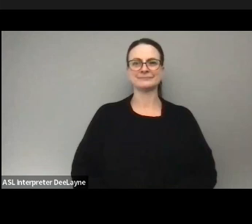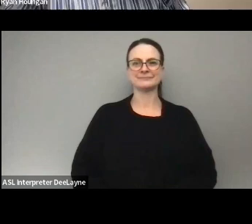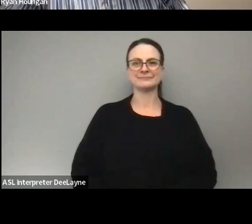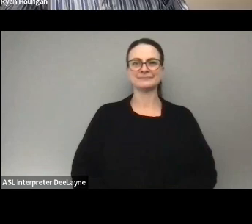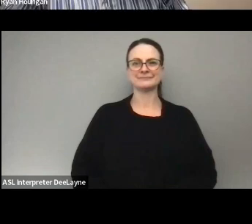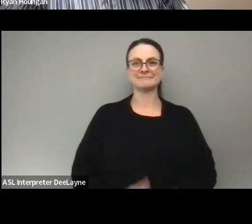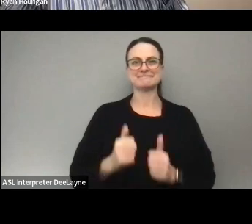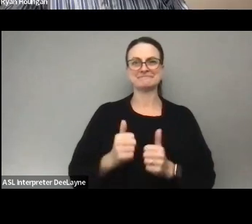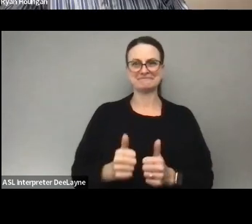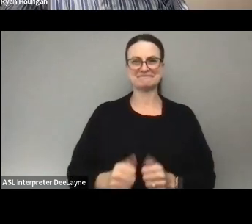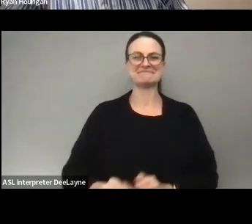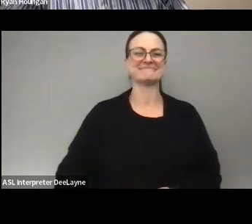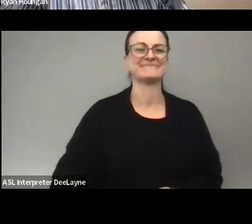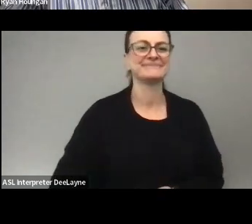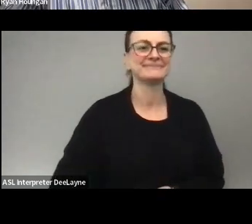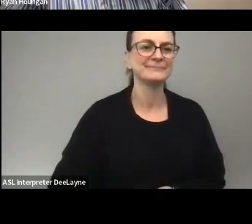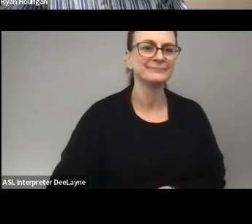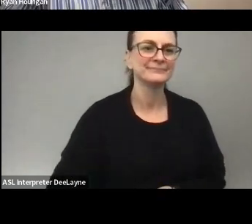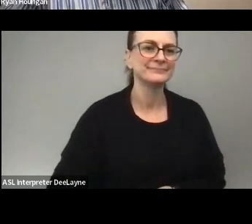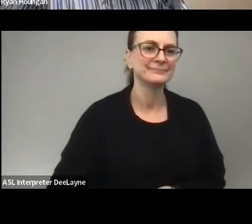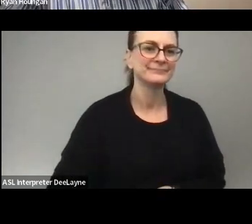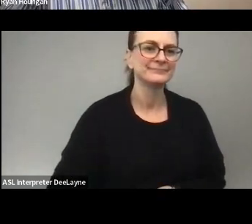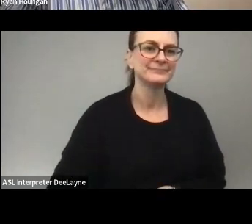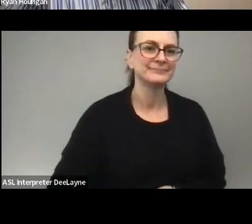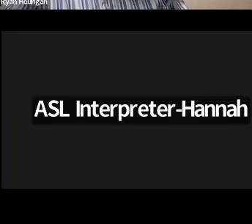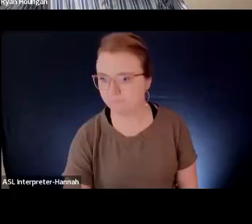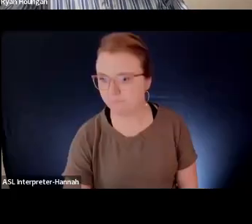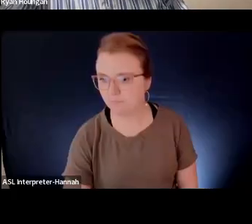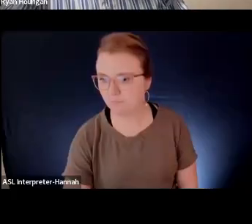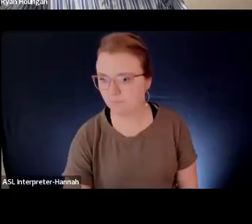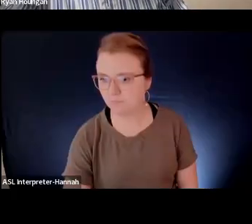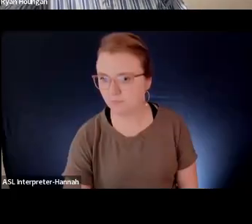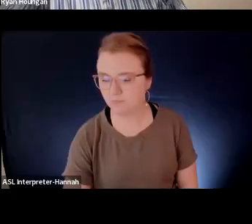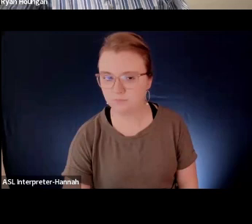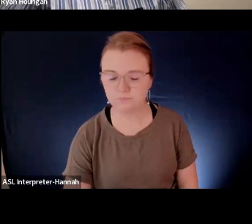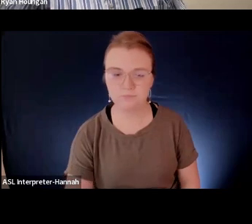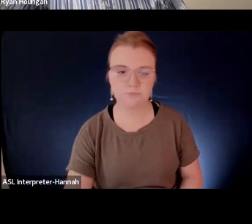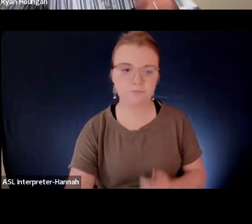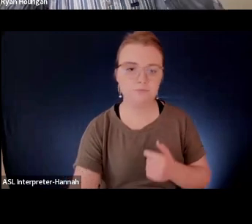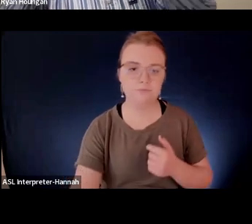Okay, well I had to throw out some music ideas for the music teachers in the room here.